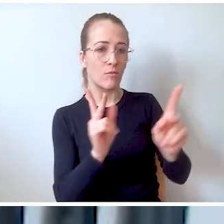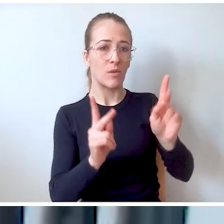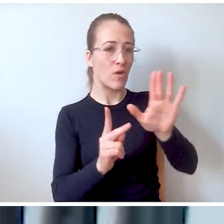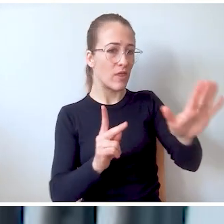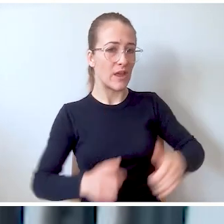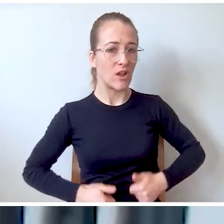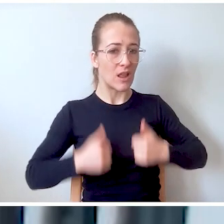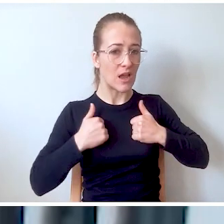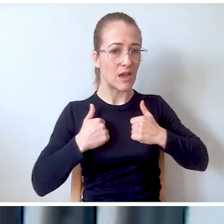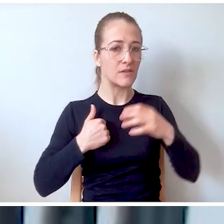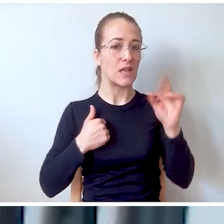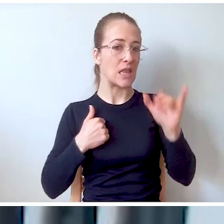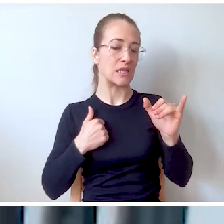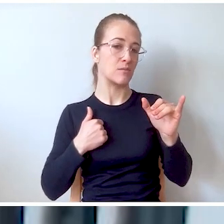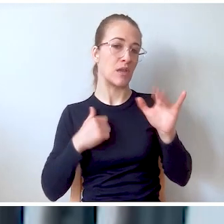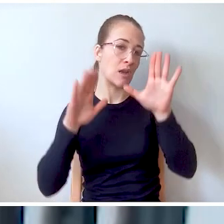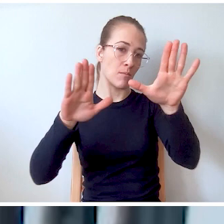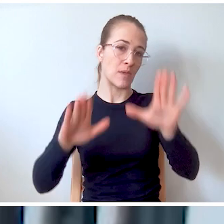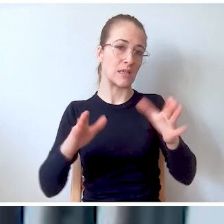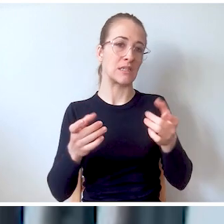And that has been a tremendous gift for me.